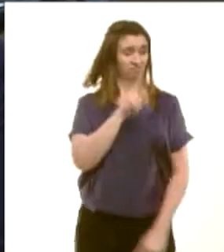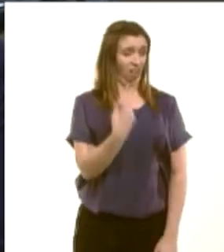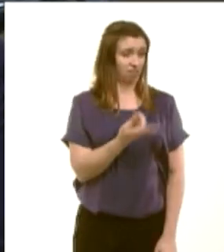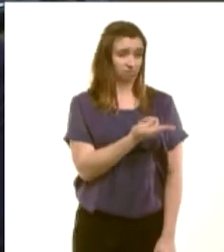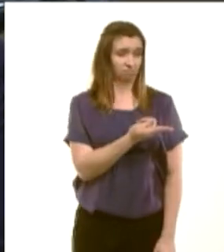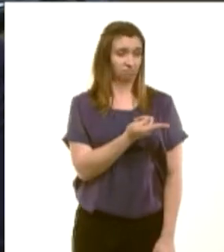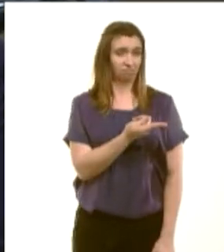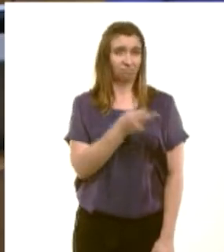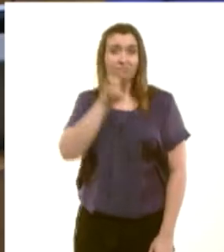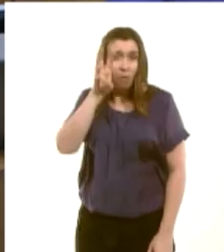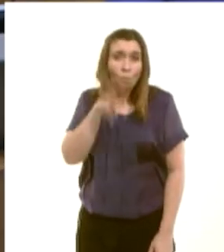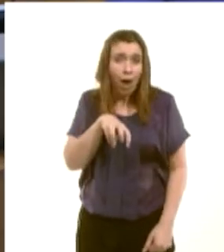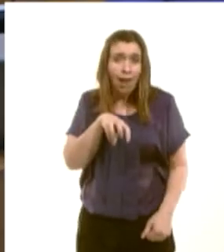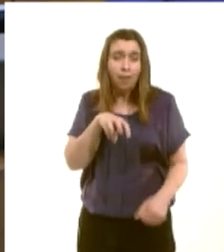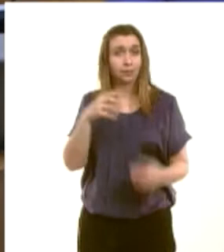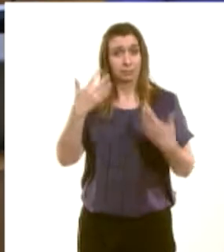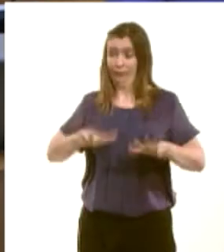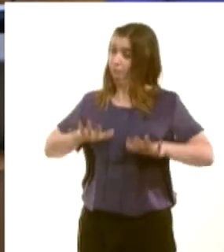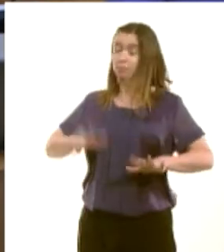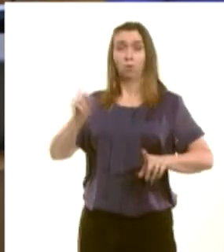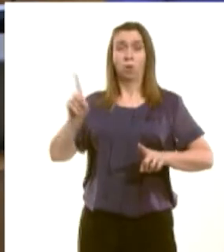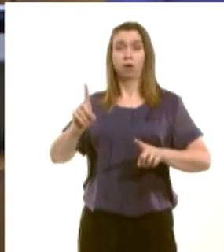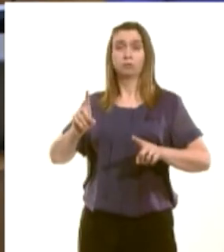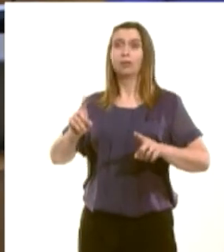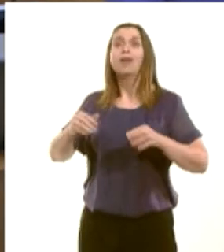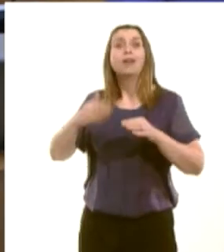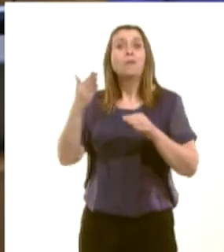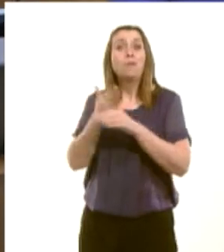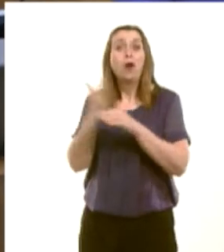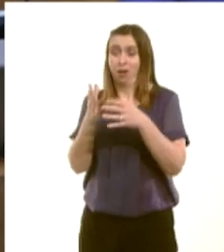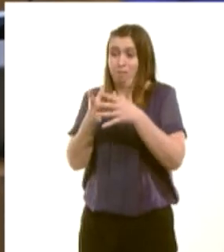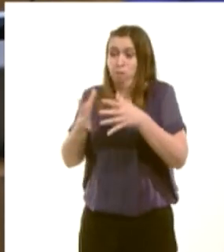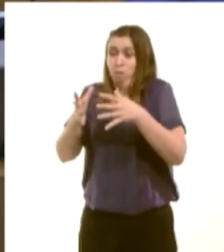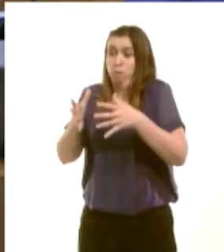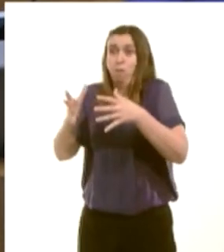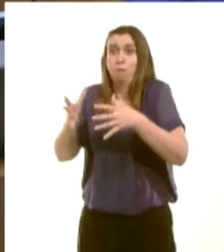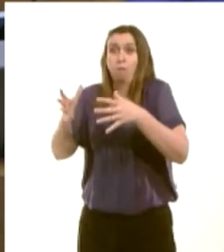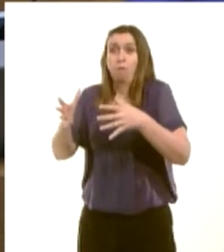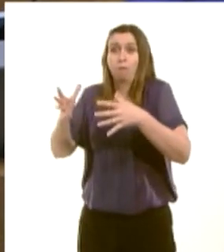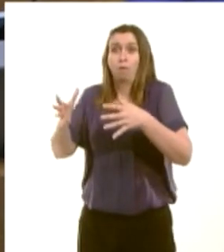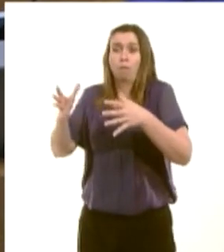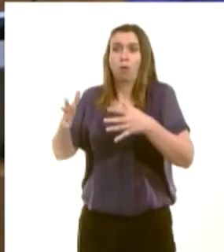that we in Wales have seen unemployment drop, weíve seen employment rise, weíve seen more foreign directó[Interruption.] I know itís uncomfortable for them. Weíve seen more foreign